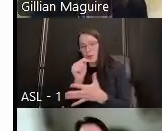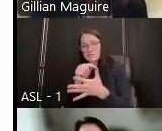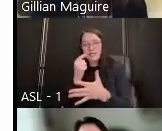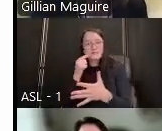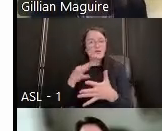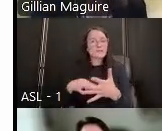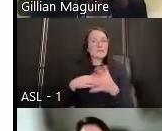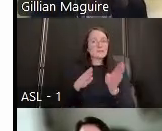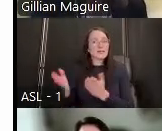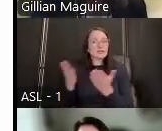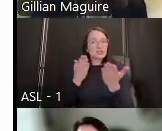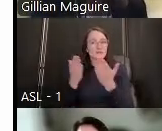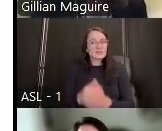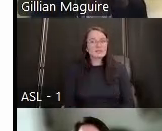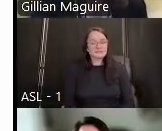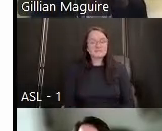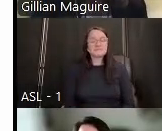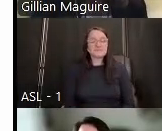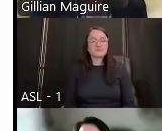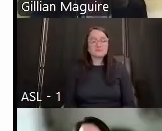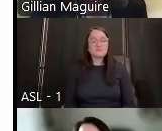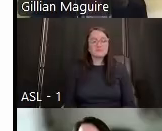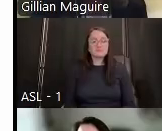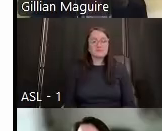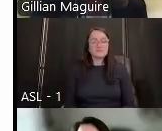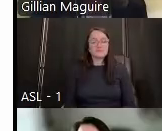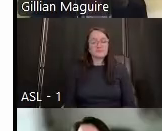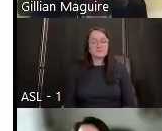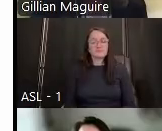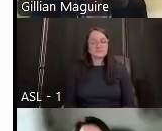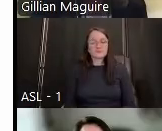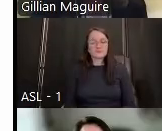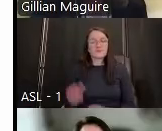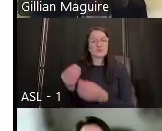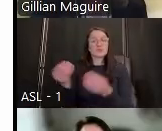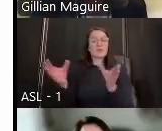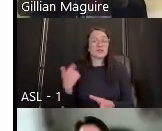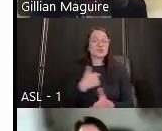doing that we reached out to those suppliers. We reached out to the job coach entities that were